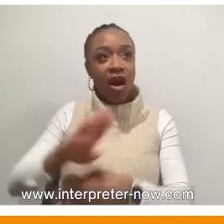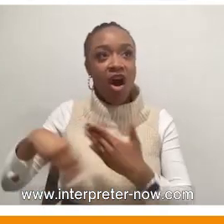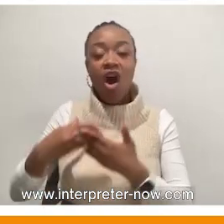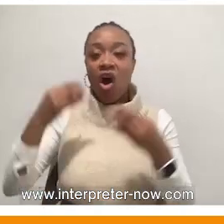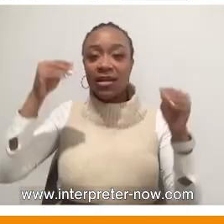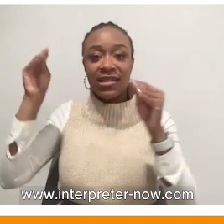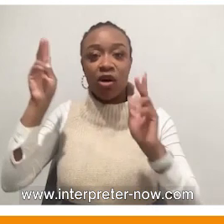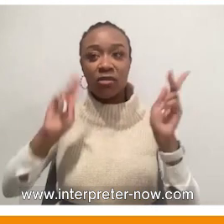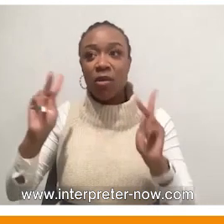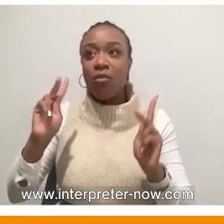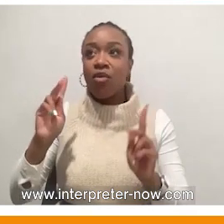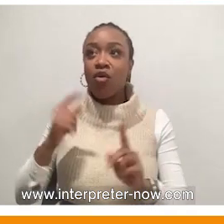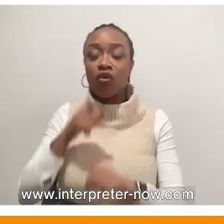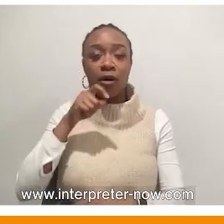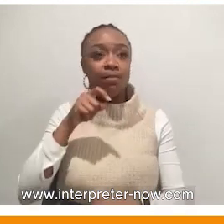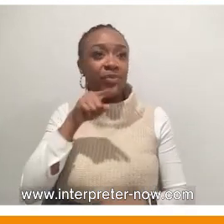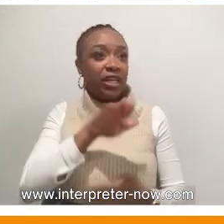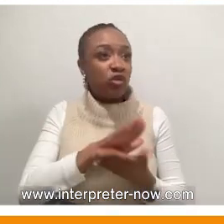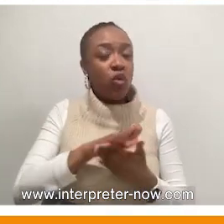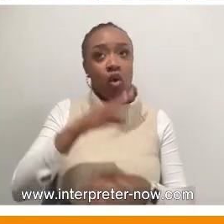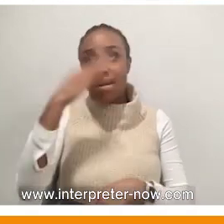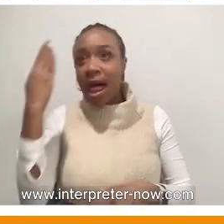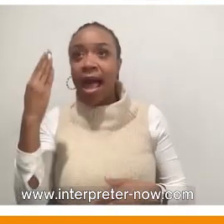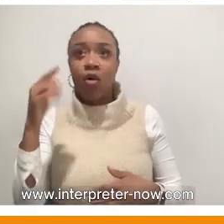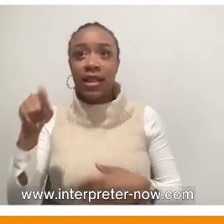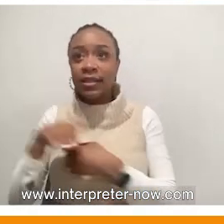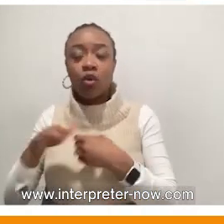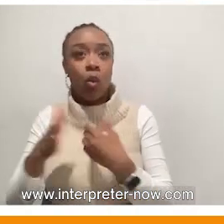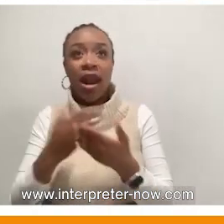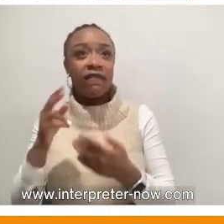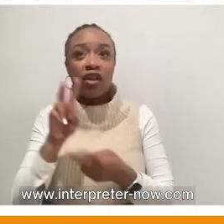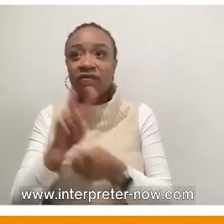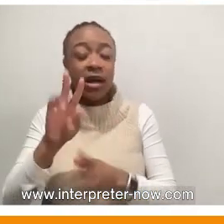Like: "Oh well, damn, all salespeople that we hire Black are from this school or from this neighbor."